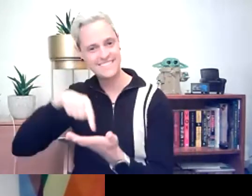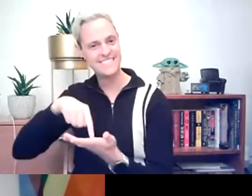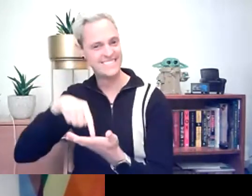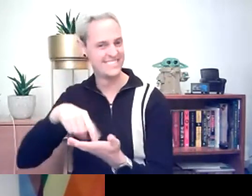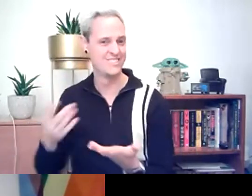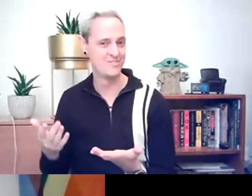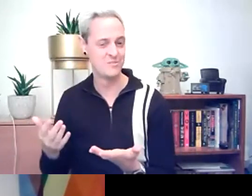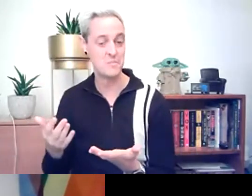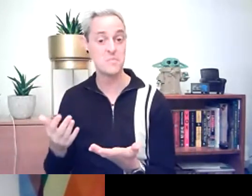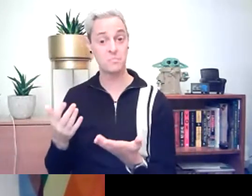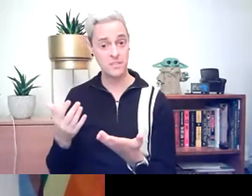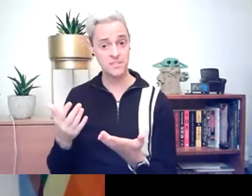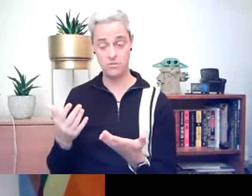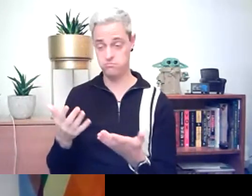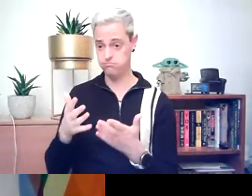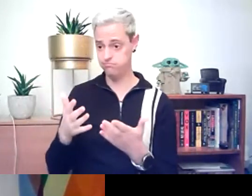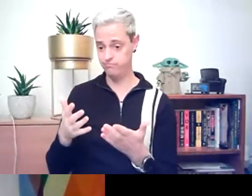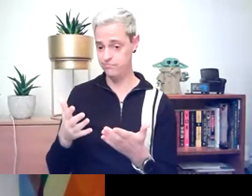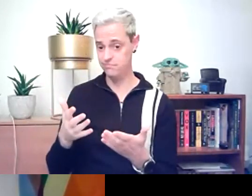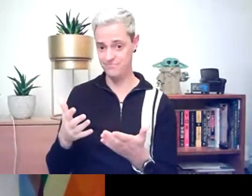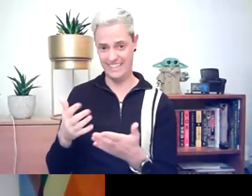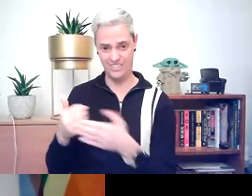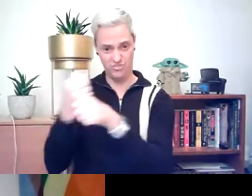we were like, wow, this has to get out there. Yeah.